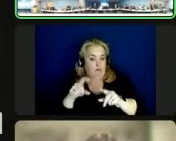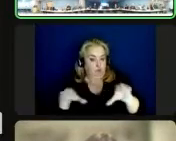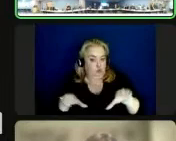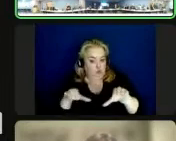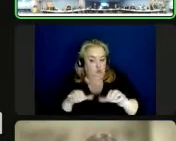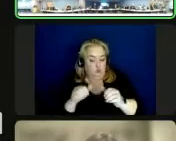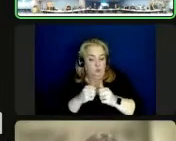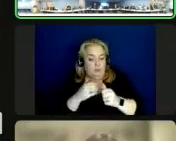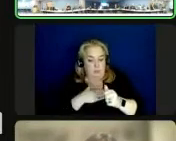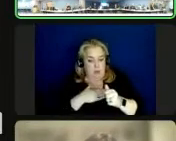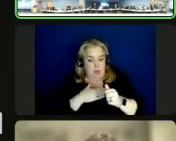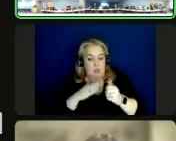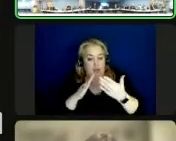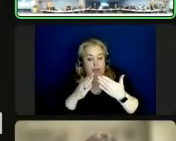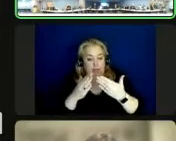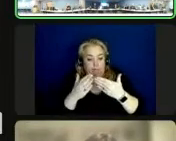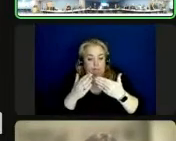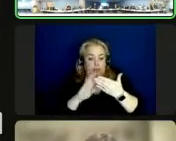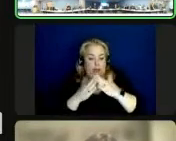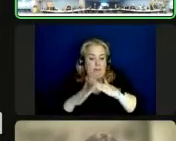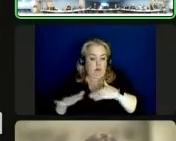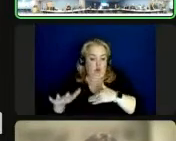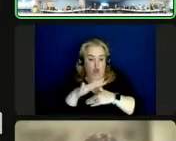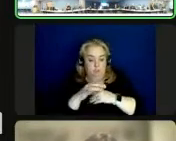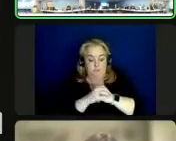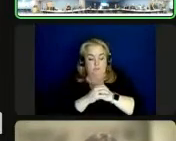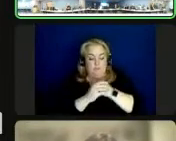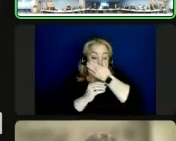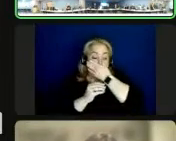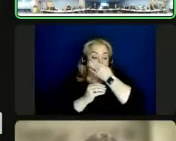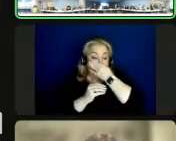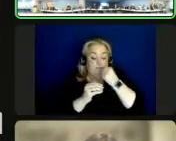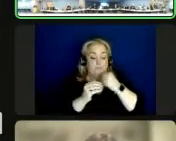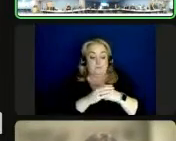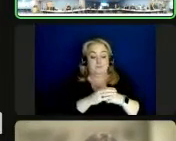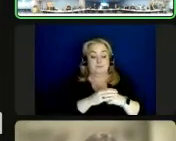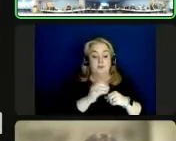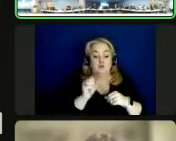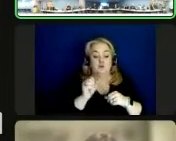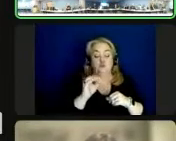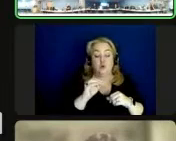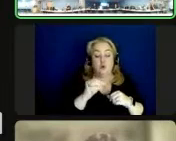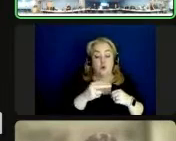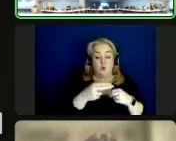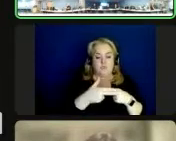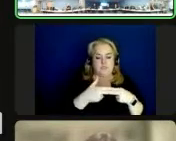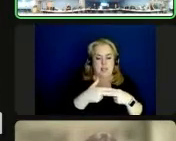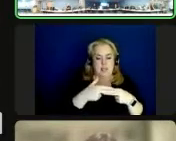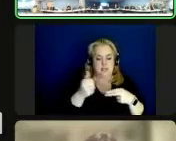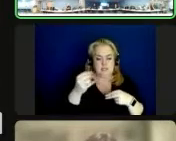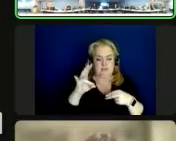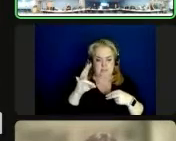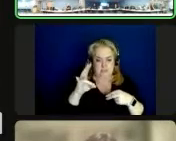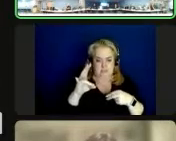IMPORTTLY EXPLAIN IT TO OTHER